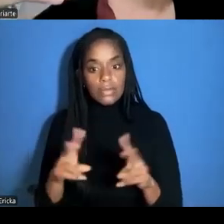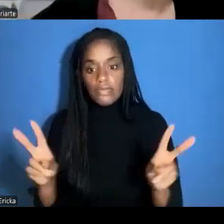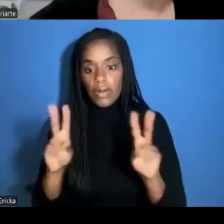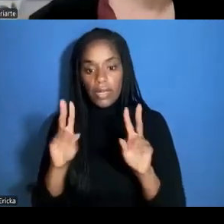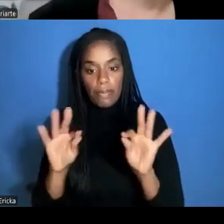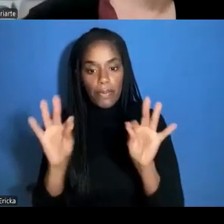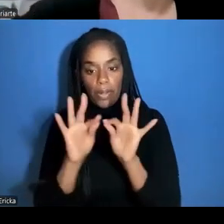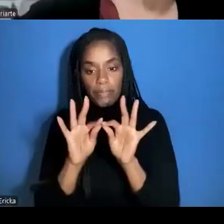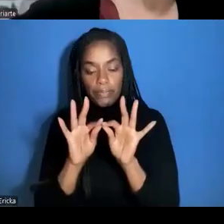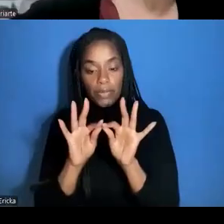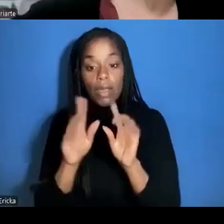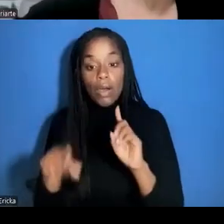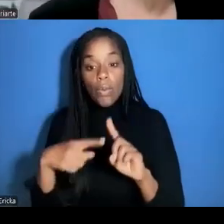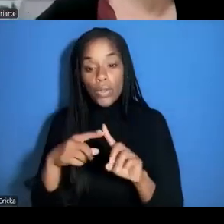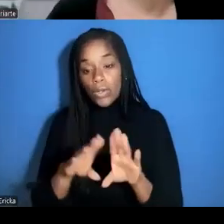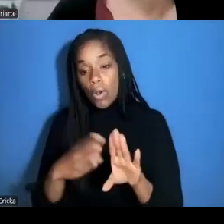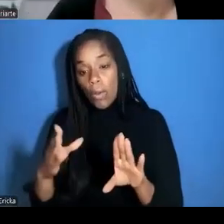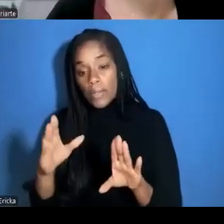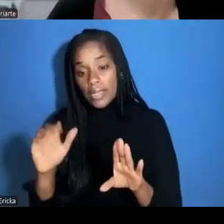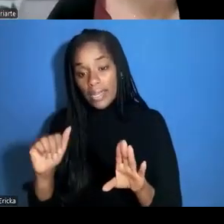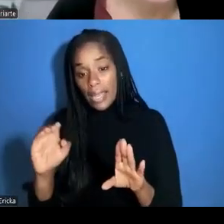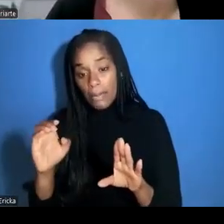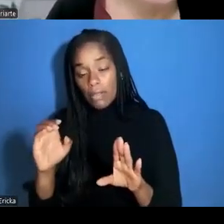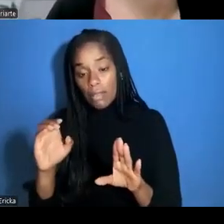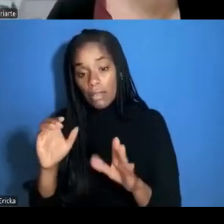it actually has you check off that you, that you read it